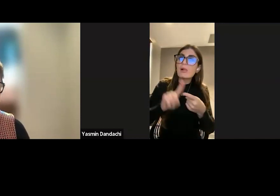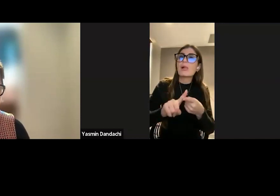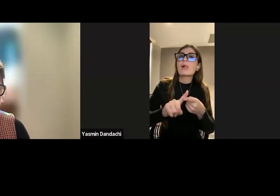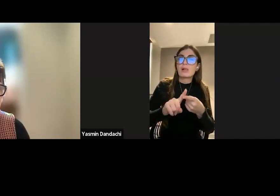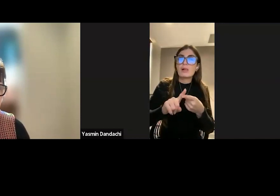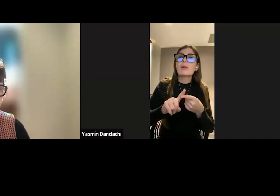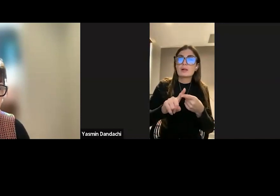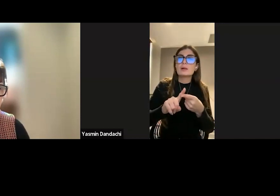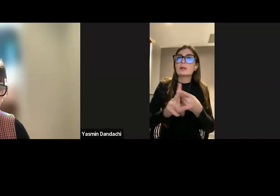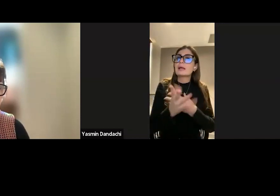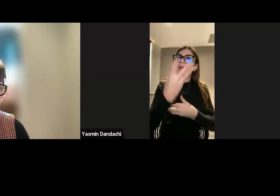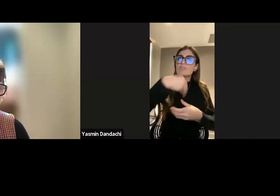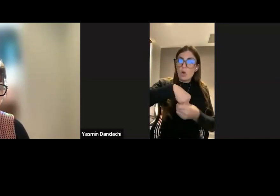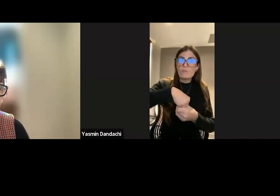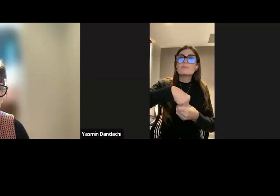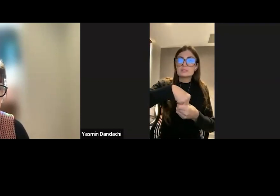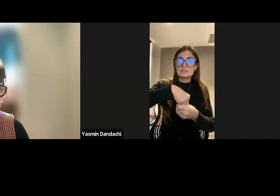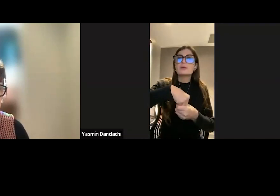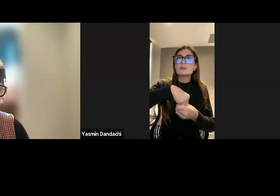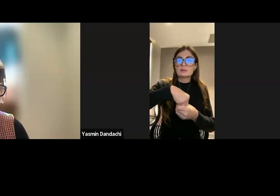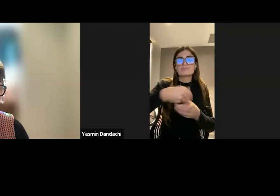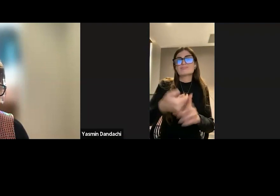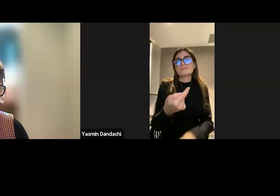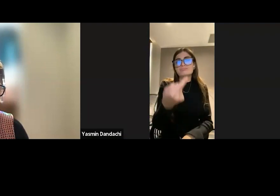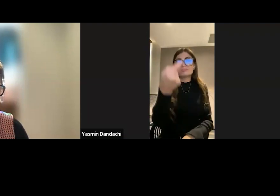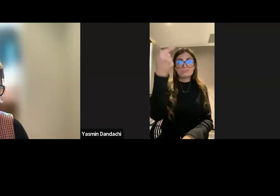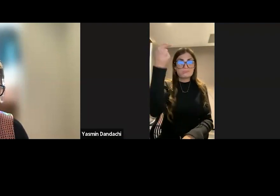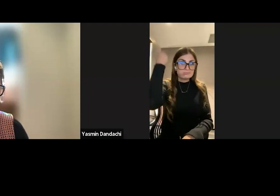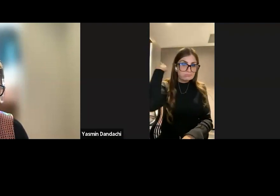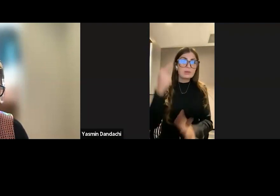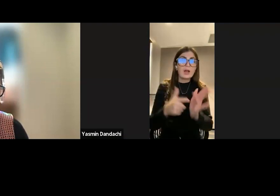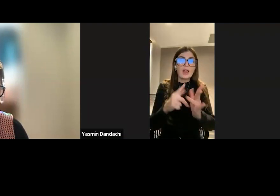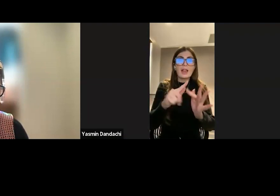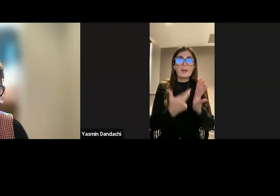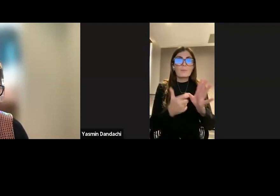and roots way back in the history of liberal Western democratic systems.